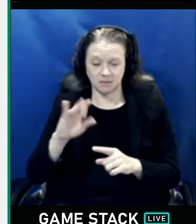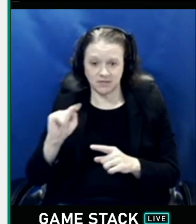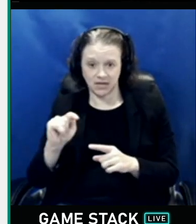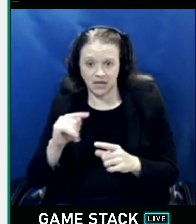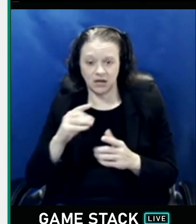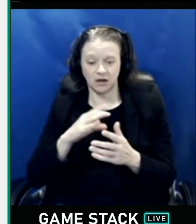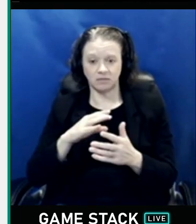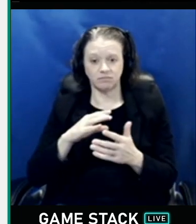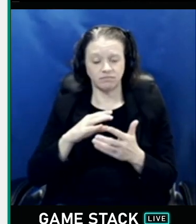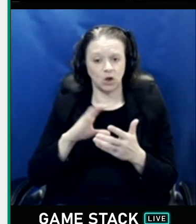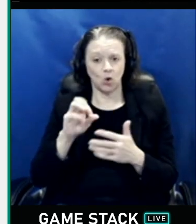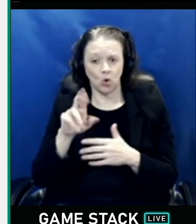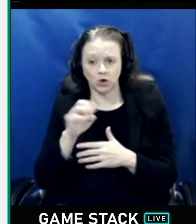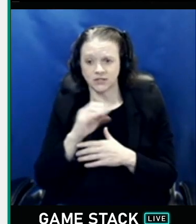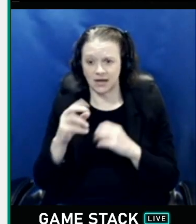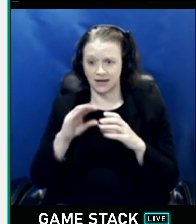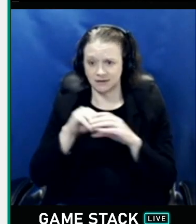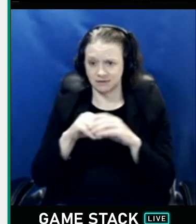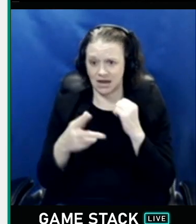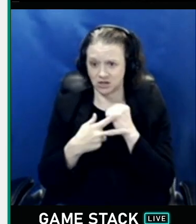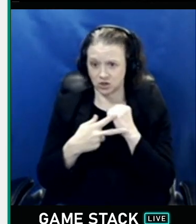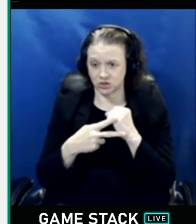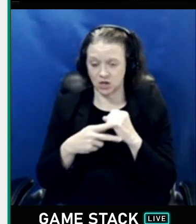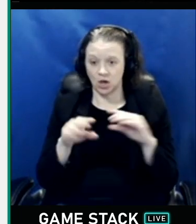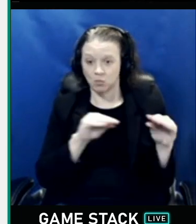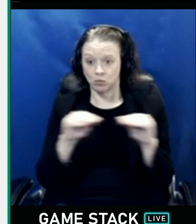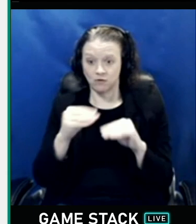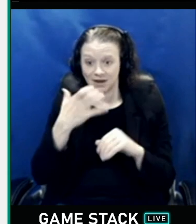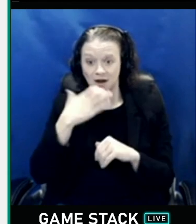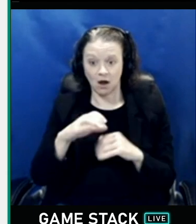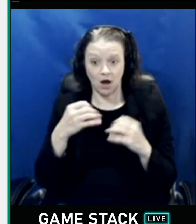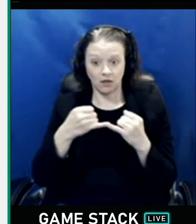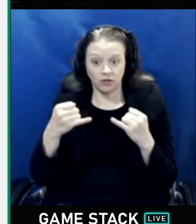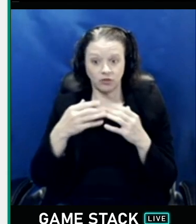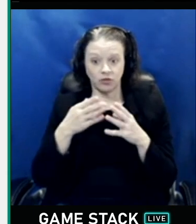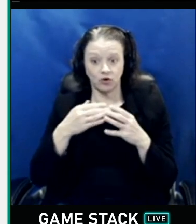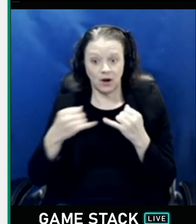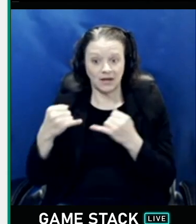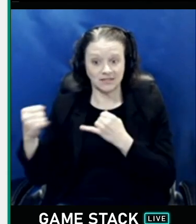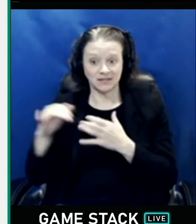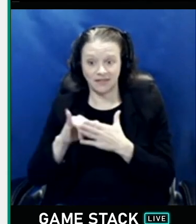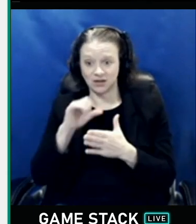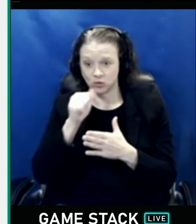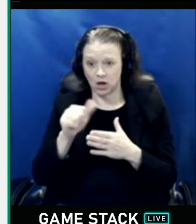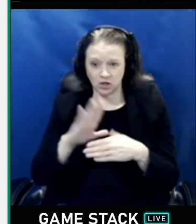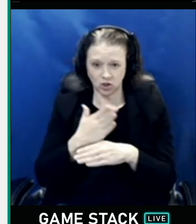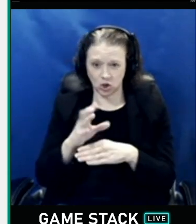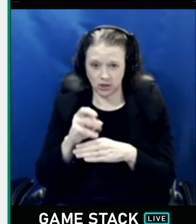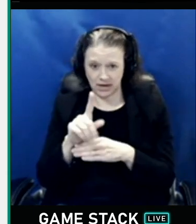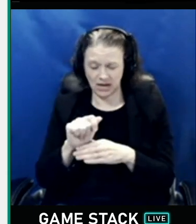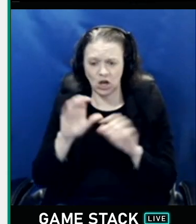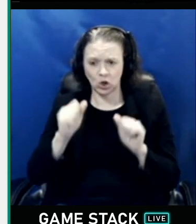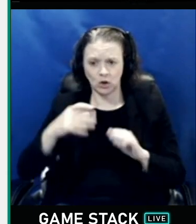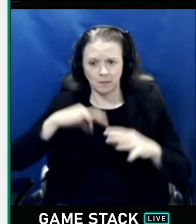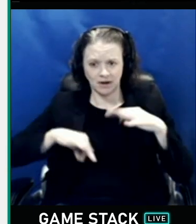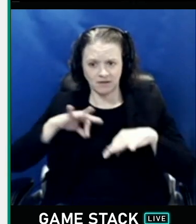Although not shown in our example, moving hot threads which do not share data to cores connected to different last level caches may be beneficial and